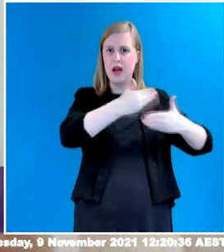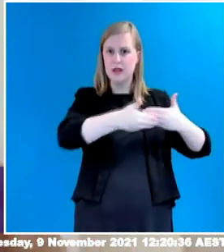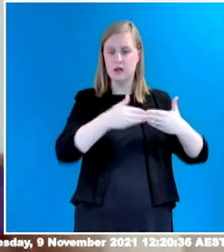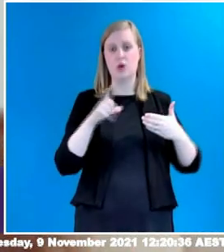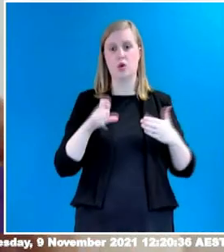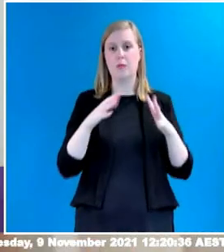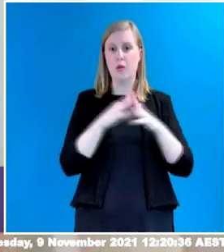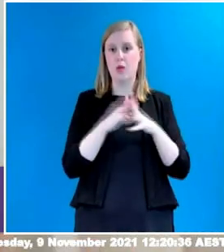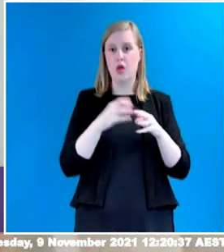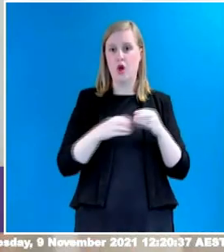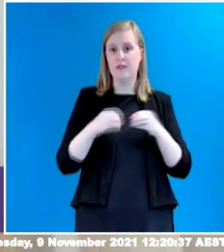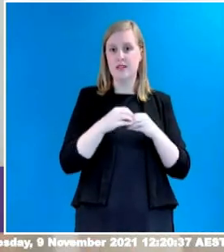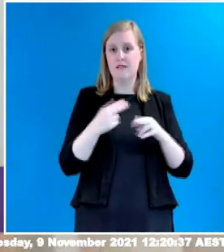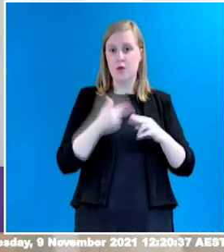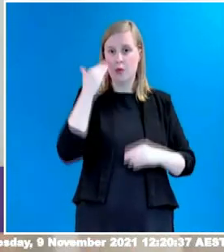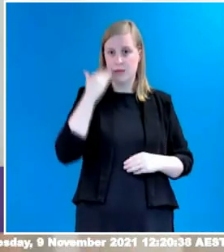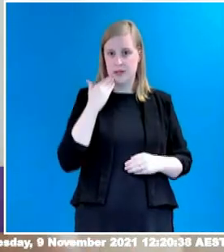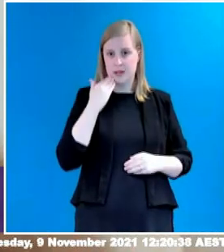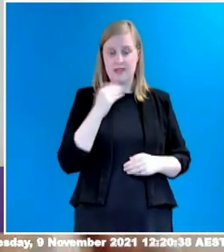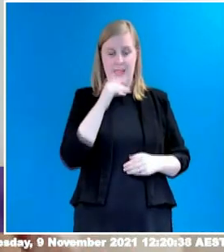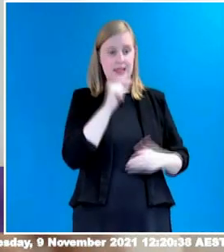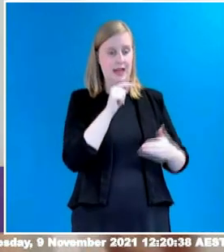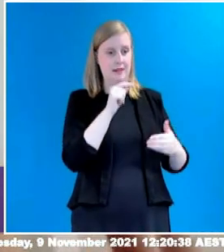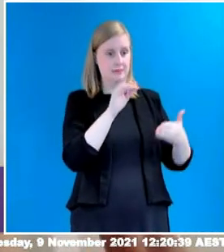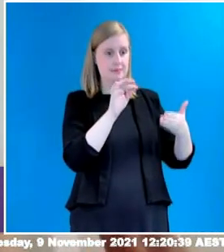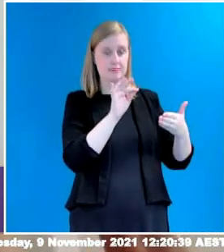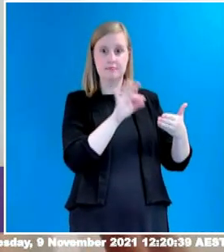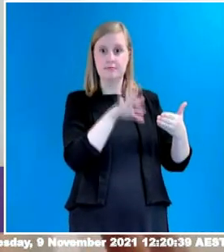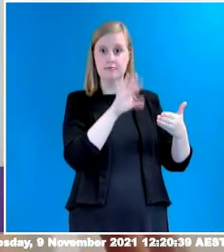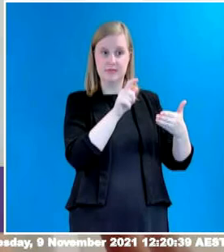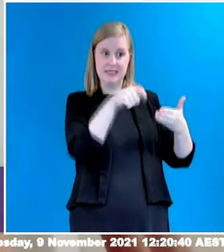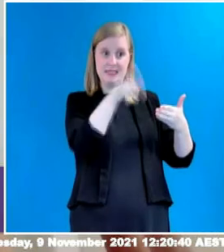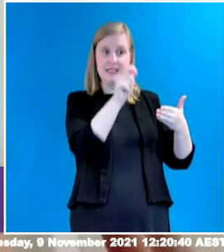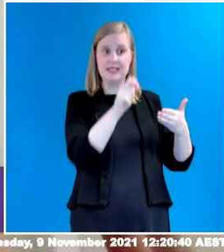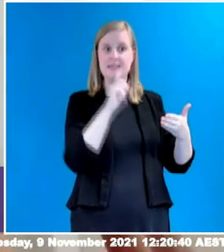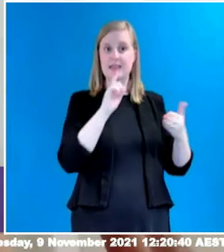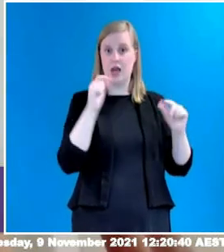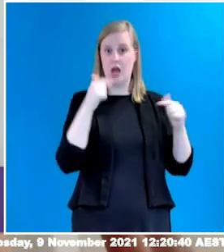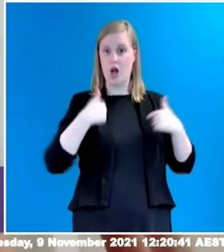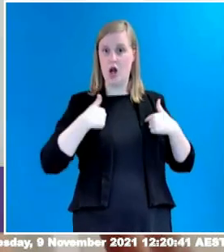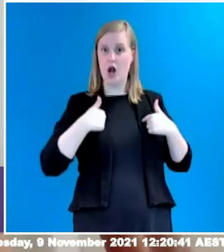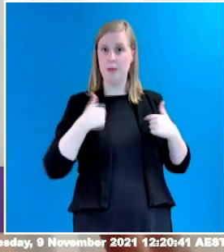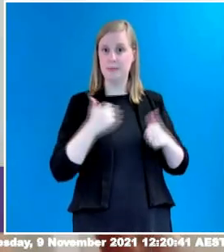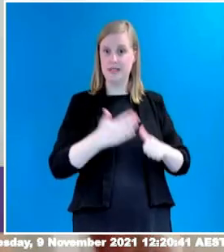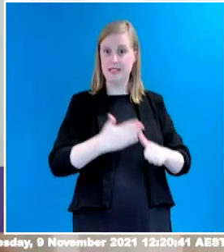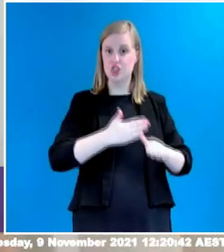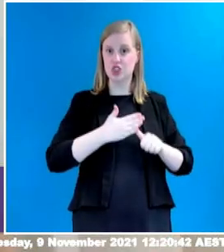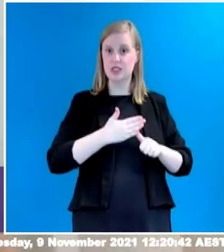to indicate whether they are Indigenous, because we want an increase of Indigenous women on our government boards and committees.